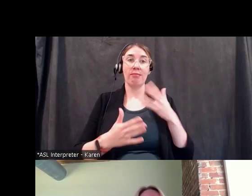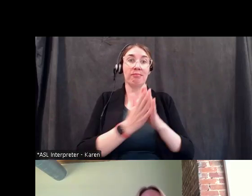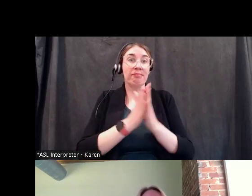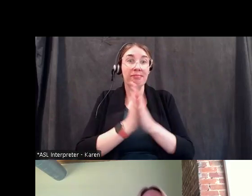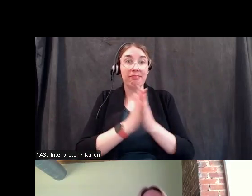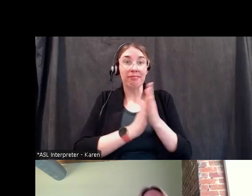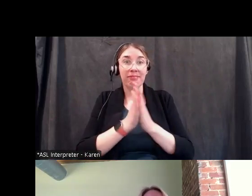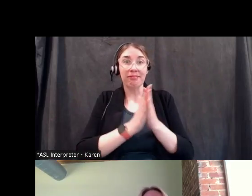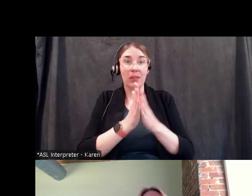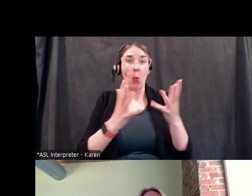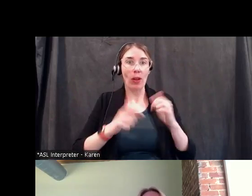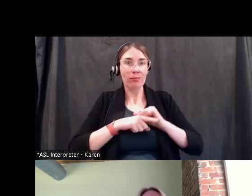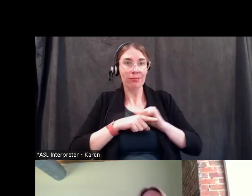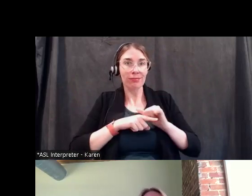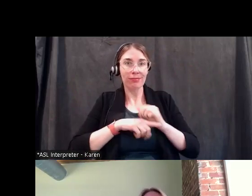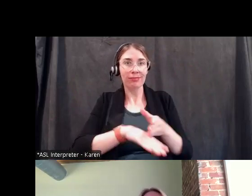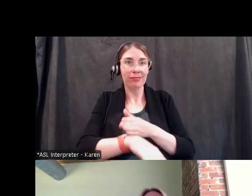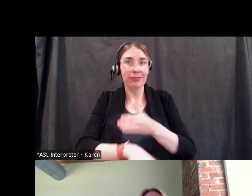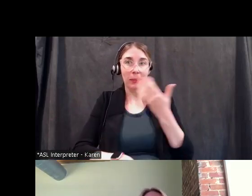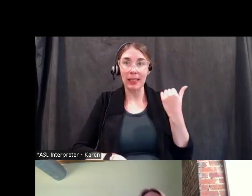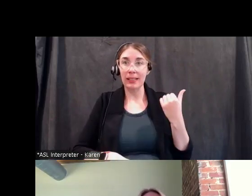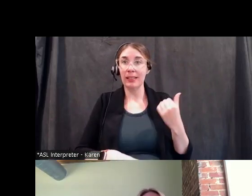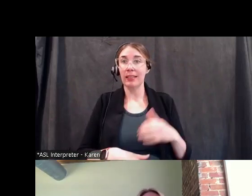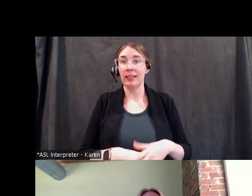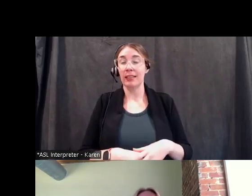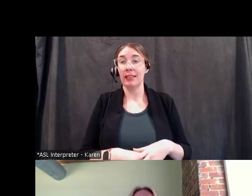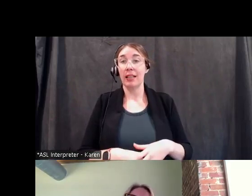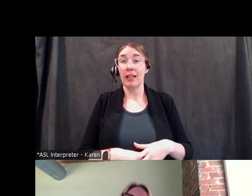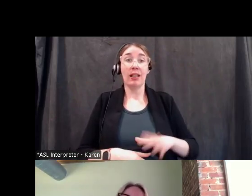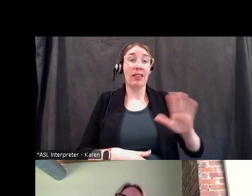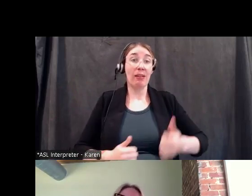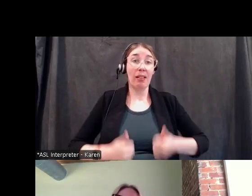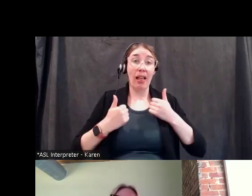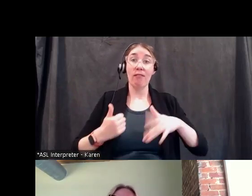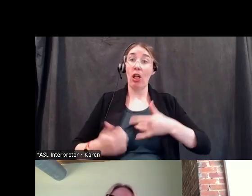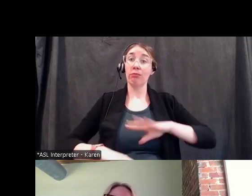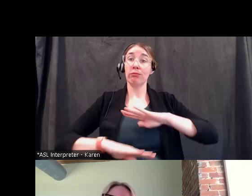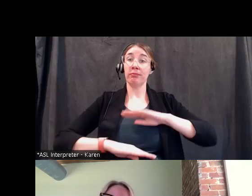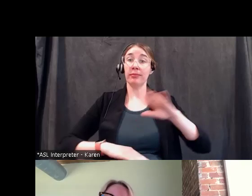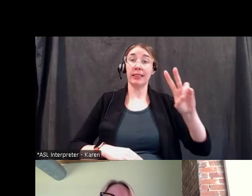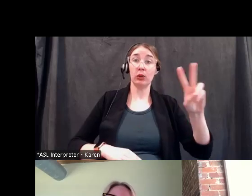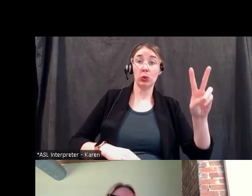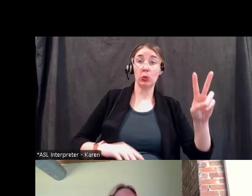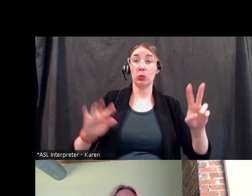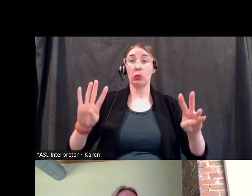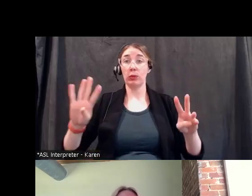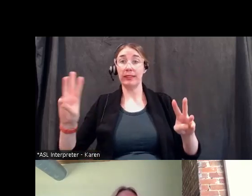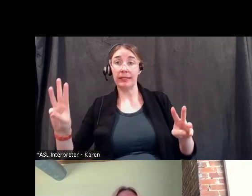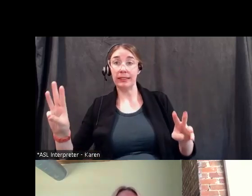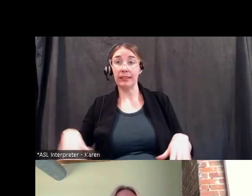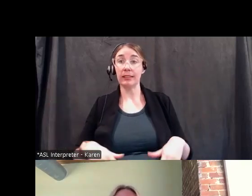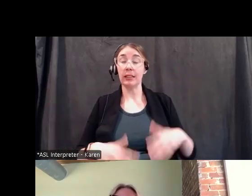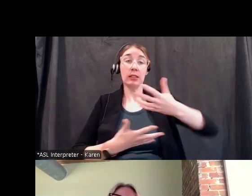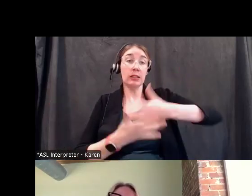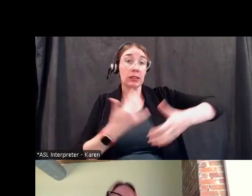Lead a fulfilling lifestyle, 72% versus 46. Enjoying socializing more, 80% versus 70,